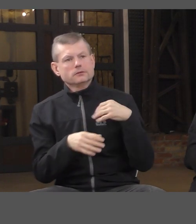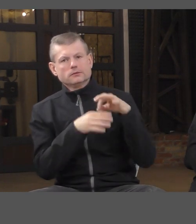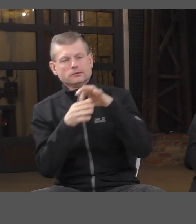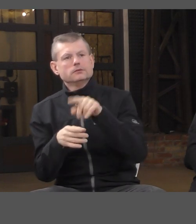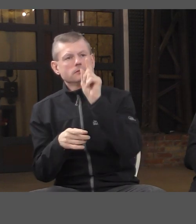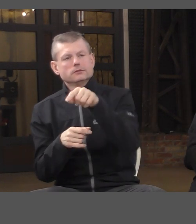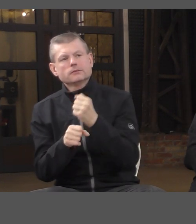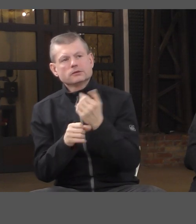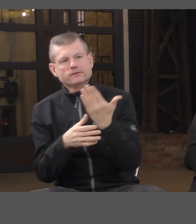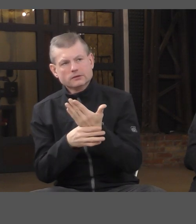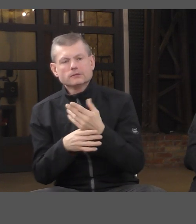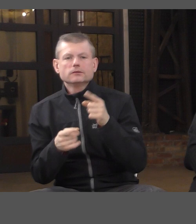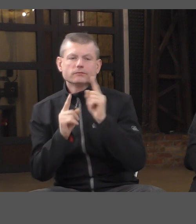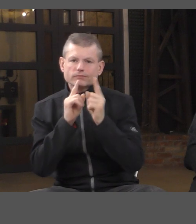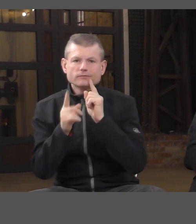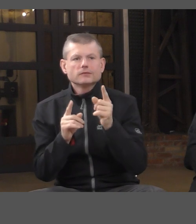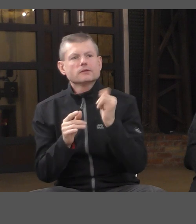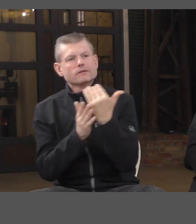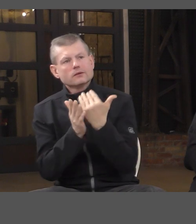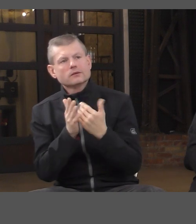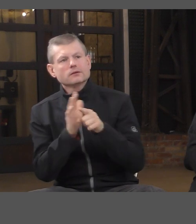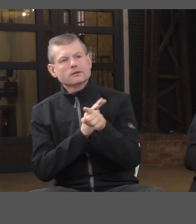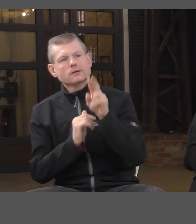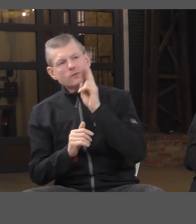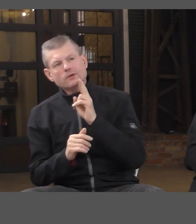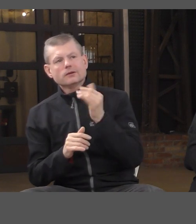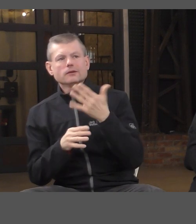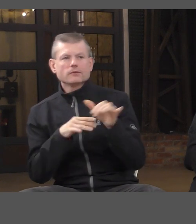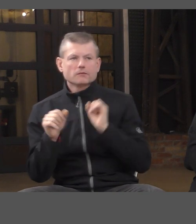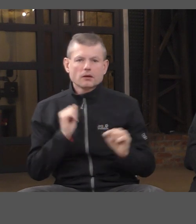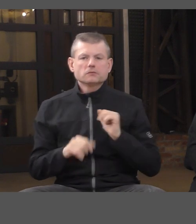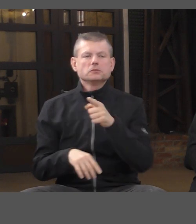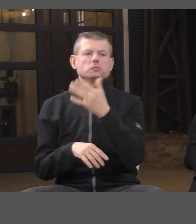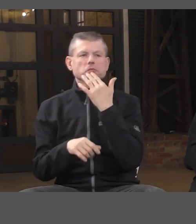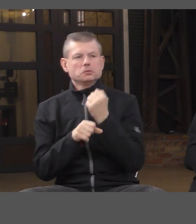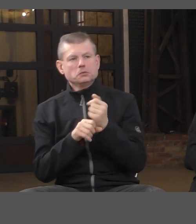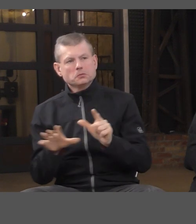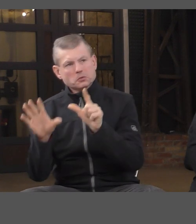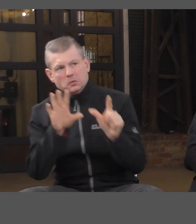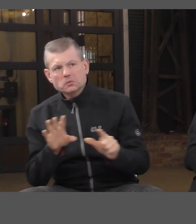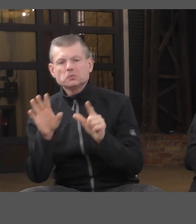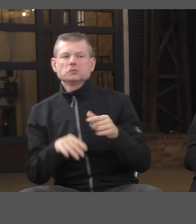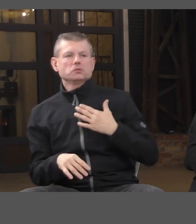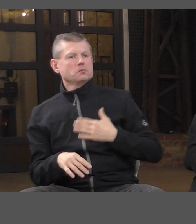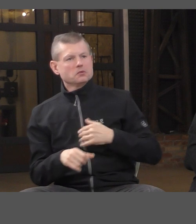I went for a job interview with the company, I asked what the conditions were for deaf people, for people with disabilities. They said 7 hours of work,